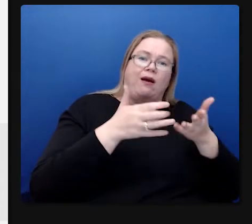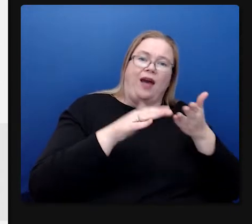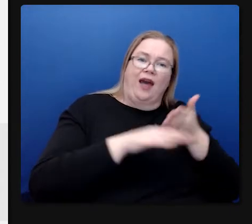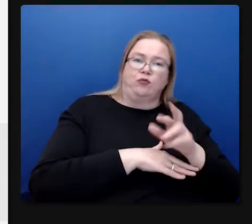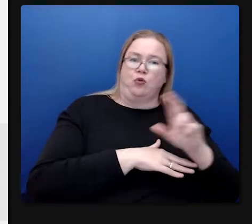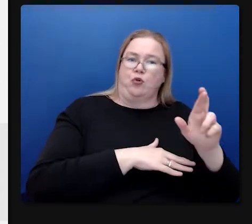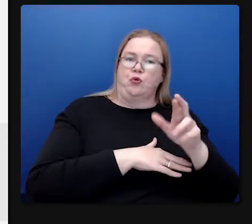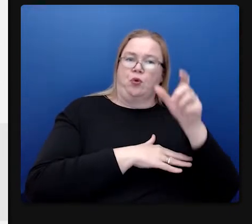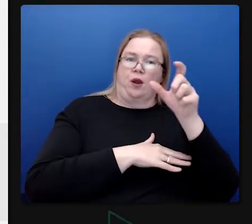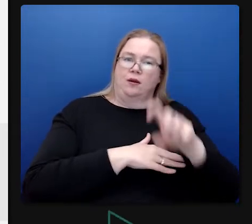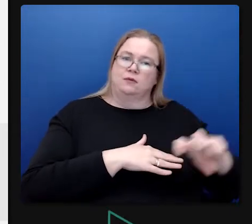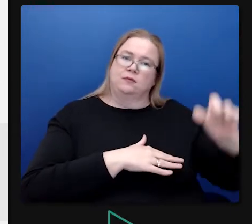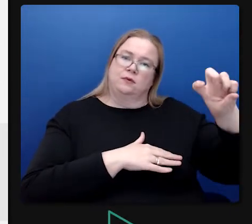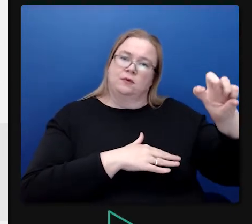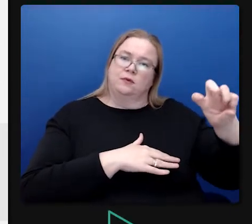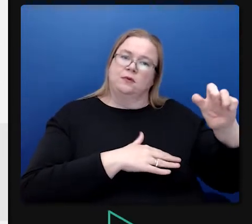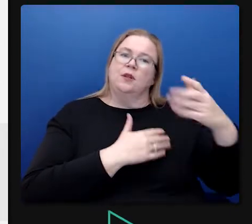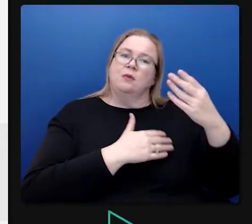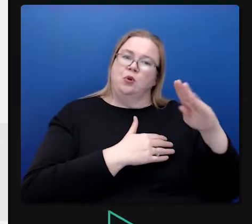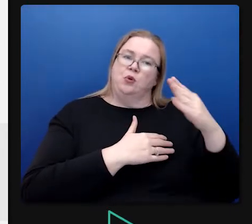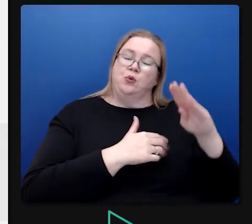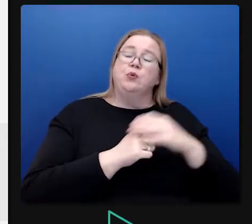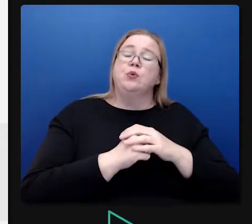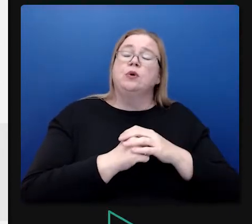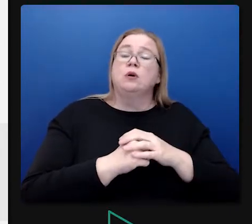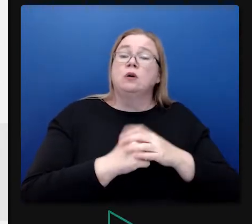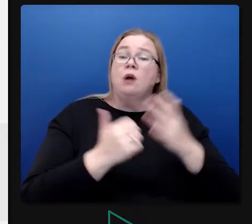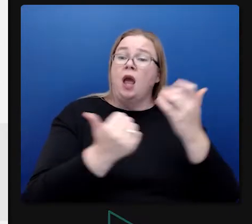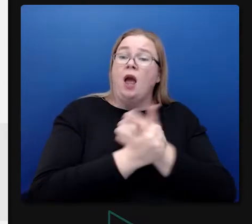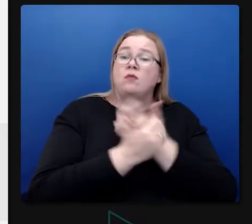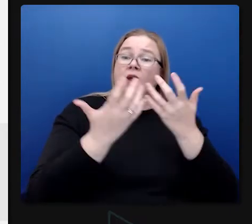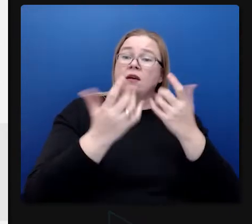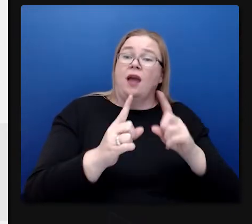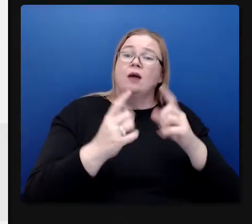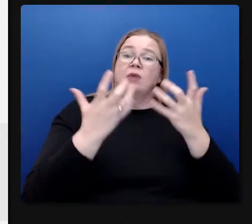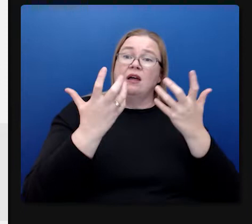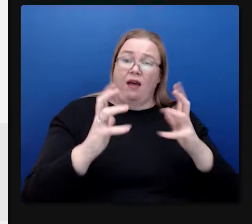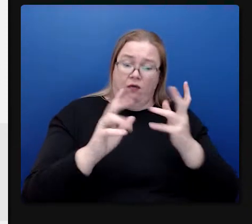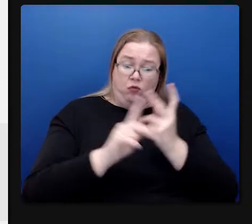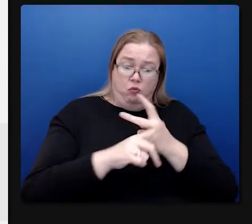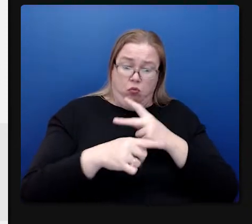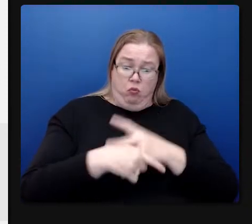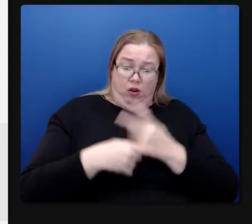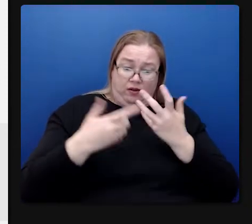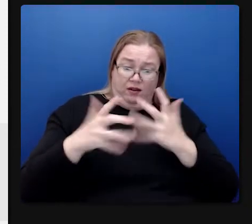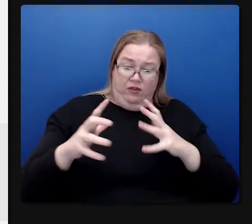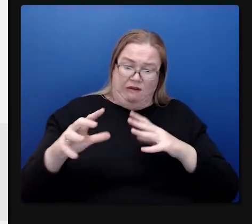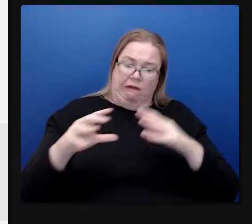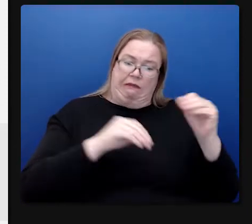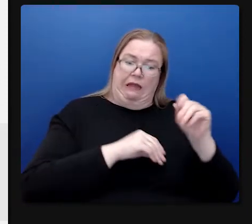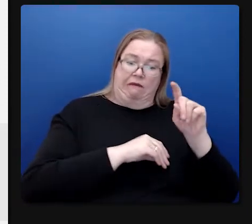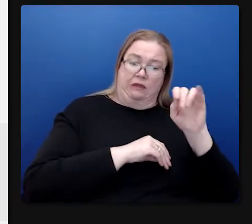That right-hand side of the diagram and the bright blue there. Everything that happens once the product line leaves Xbox.